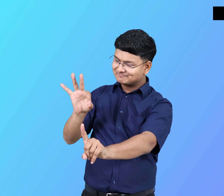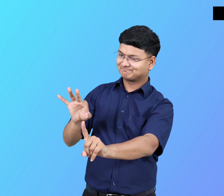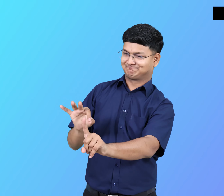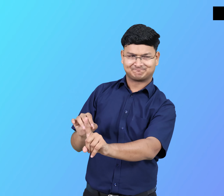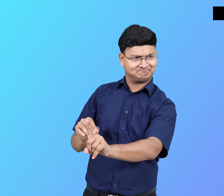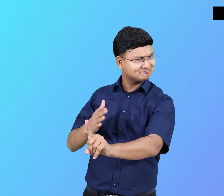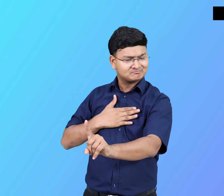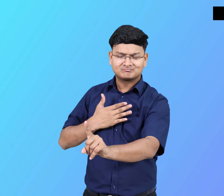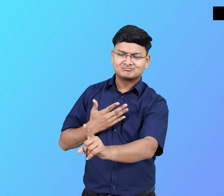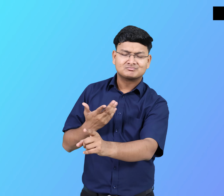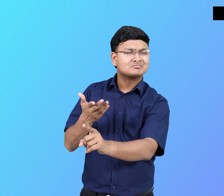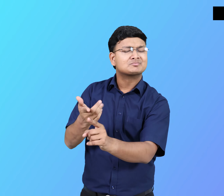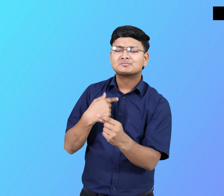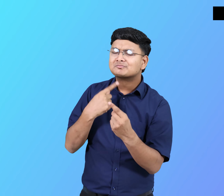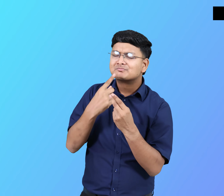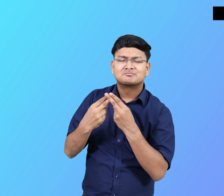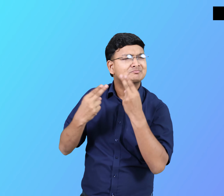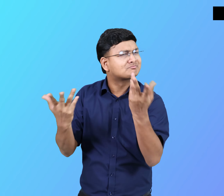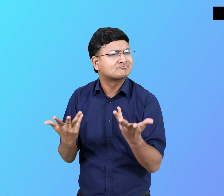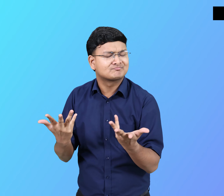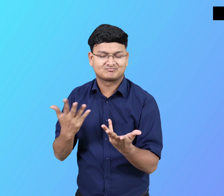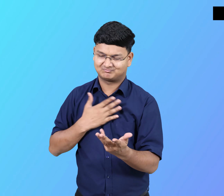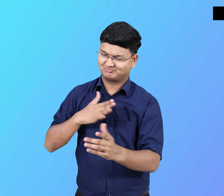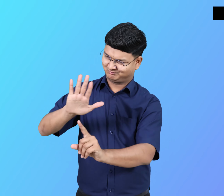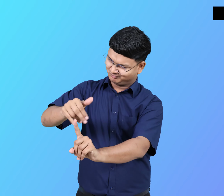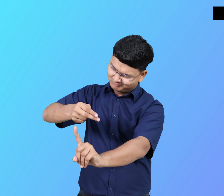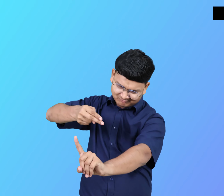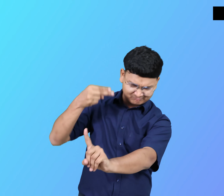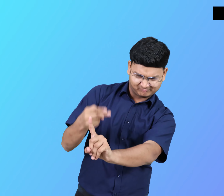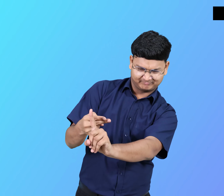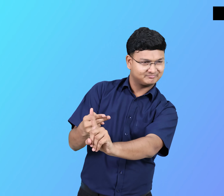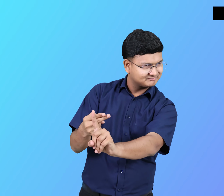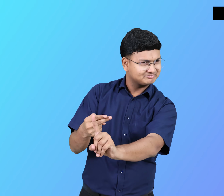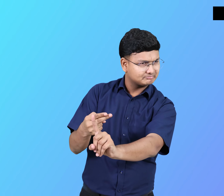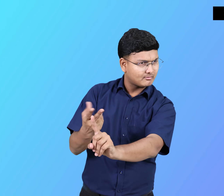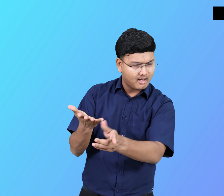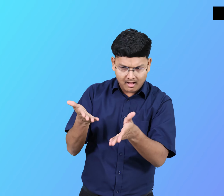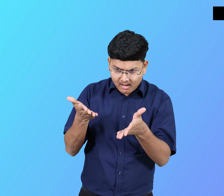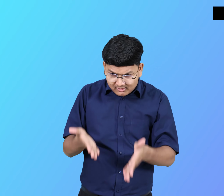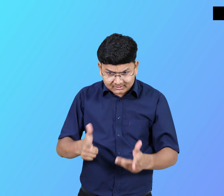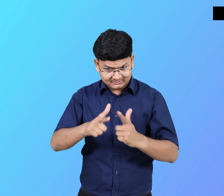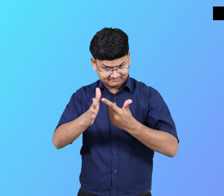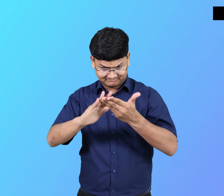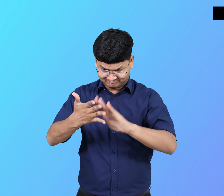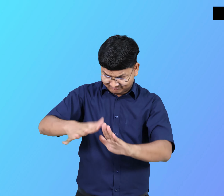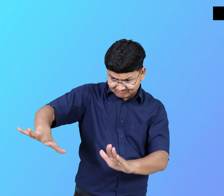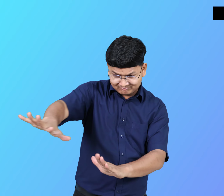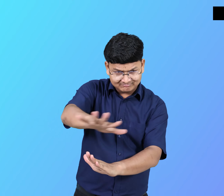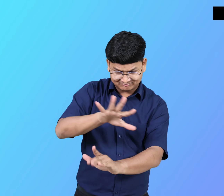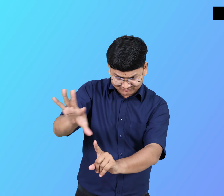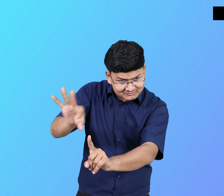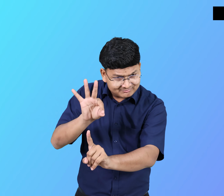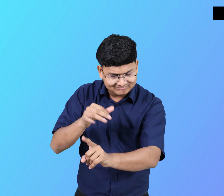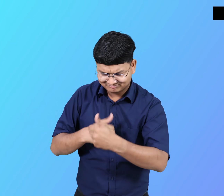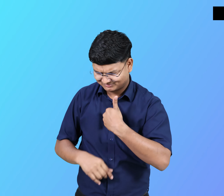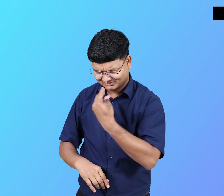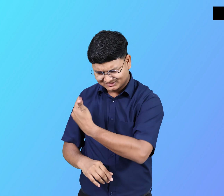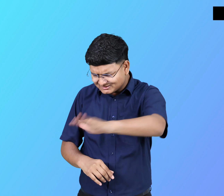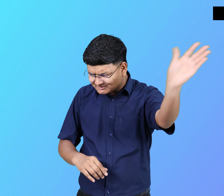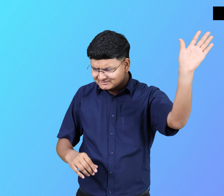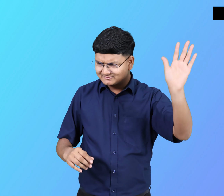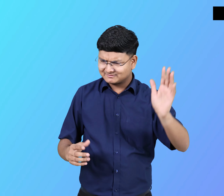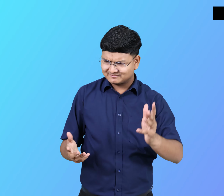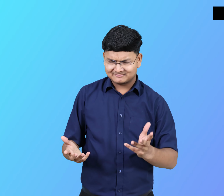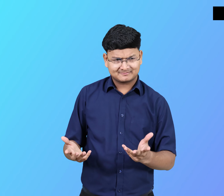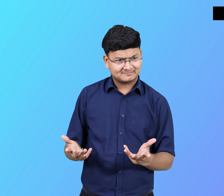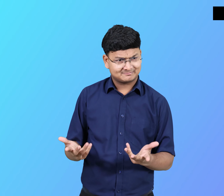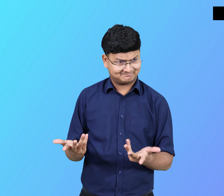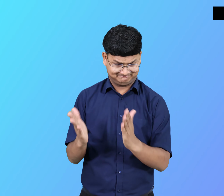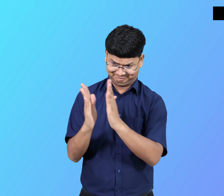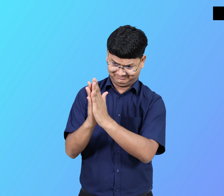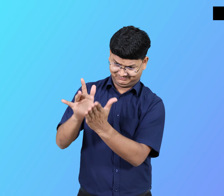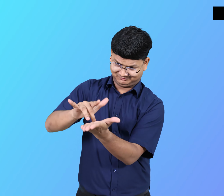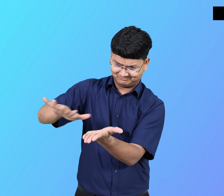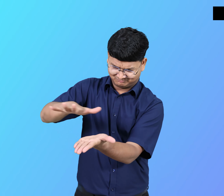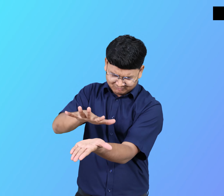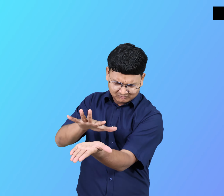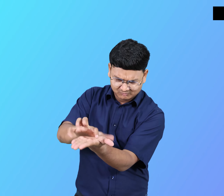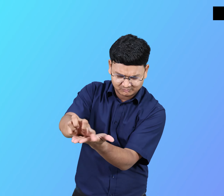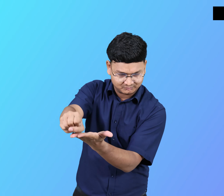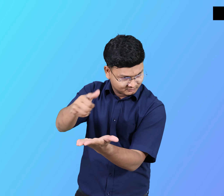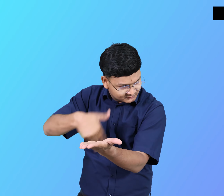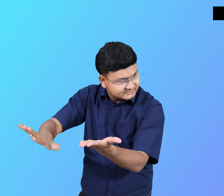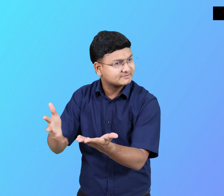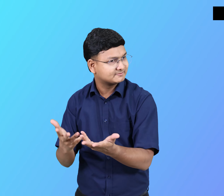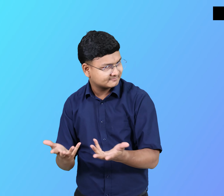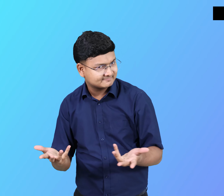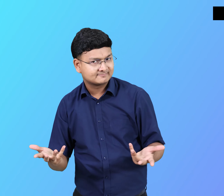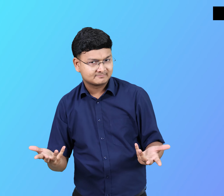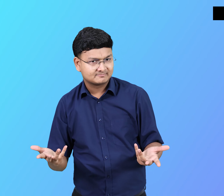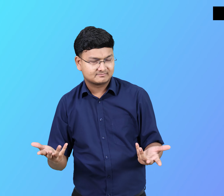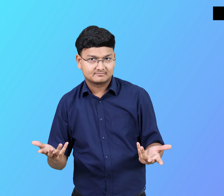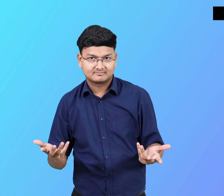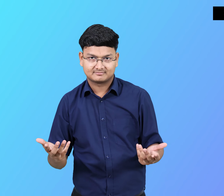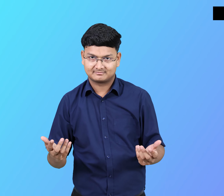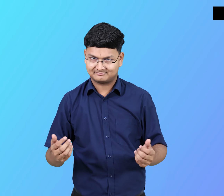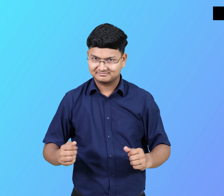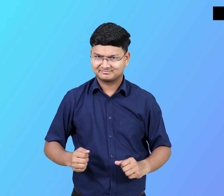I was talking about Jerusalem when I said, ‘My name will be there.’ But I will destroy the Temple that is in that place.”